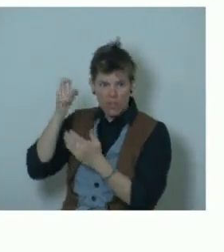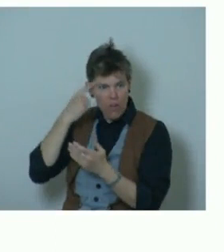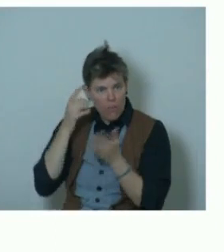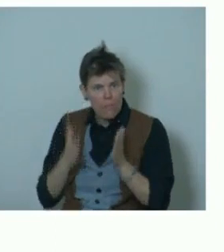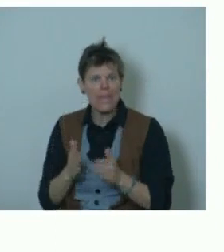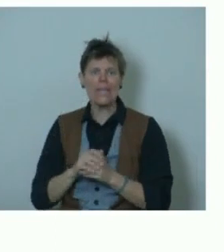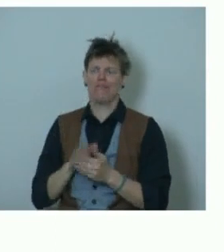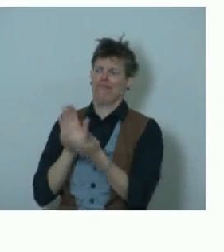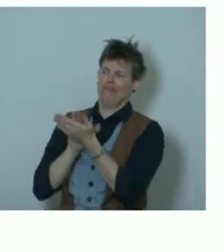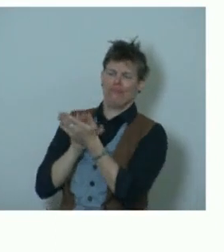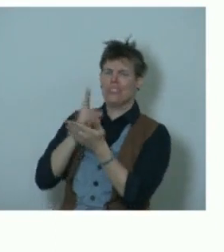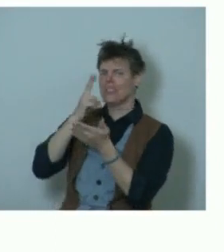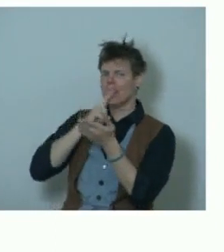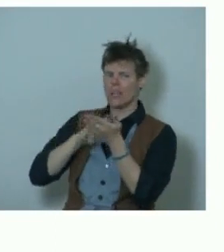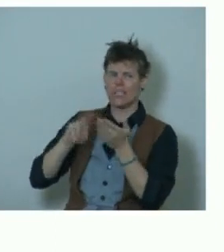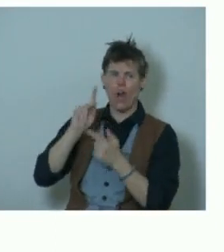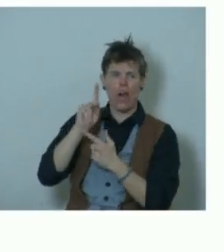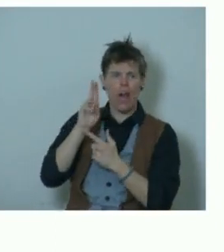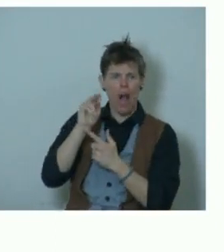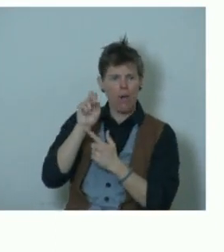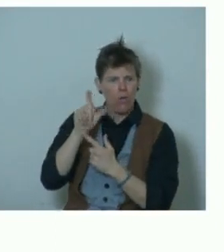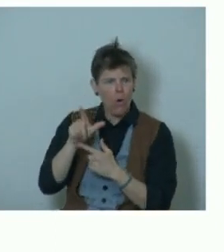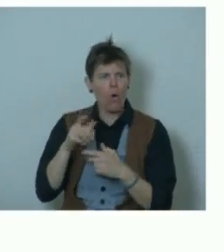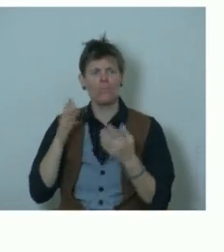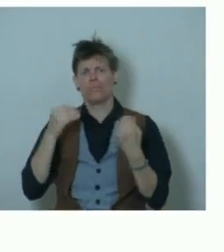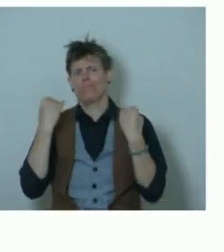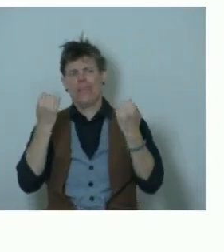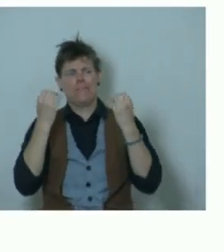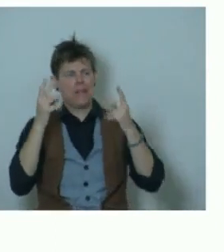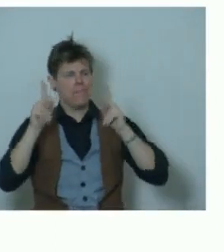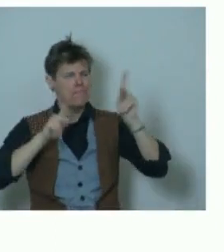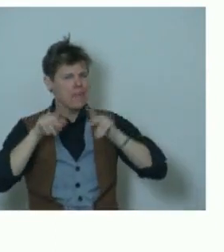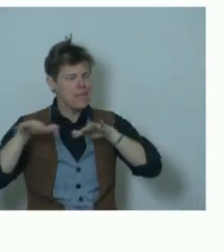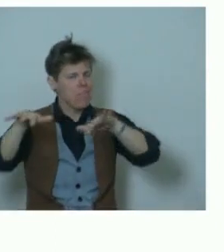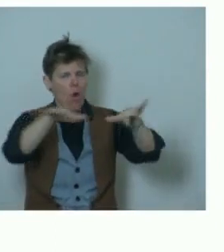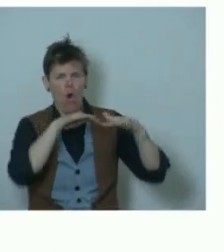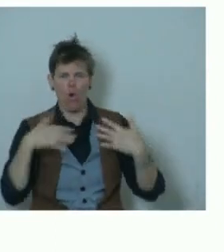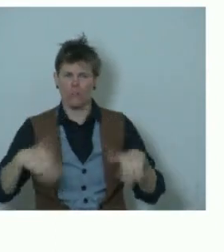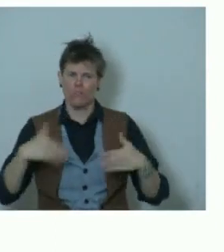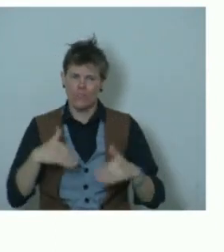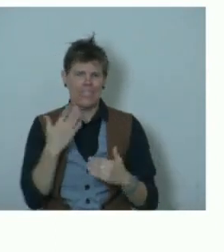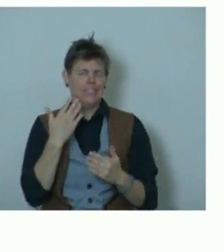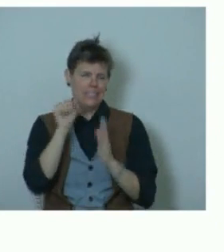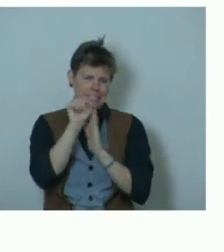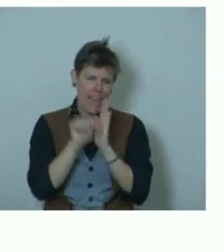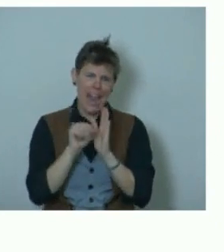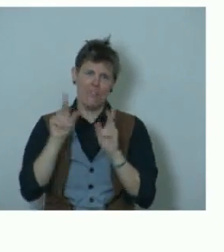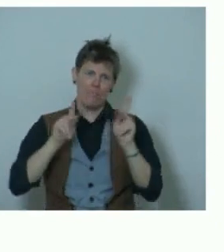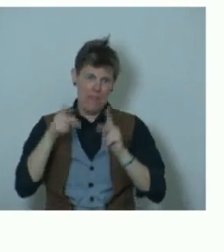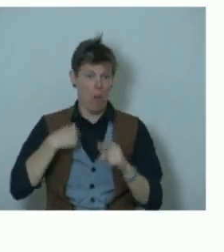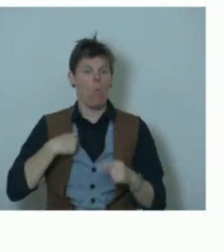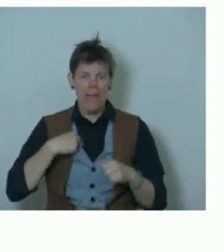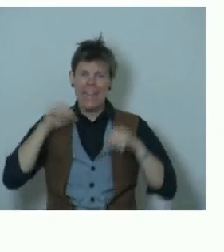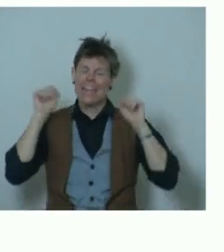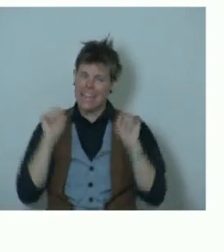ONE THIRD OF THE CREDIT TO THE GOVERNOR AND SECRETARY KUNKEL. TWO THIRDS TO THE PEOPLE OF NEW MEXICO.